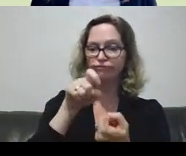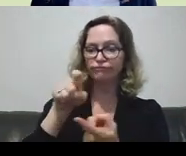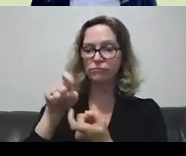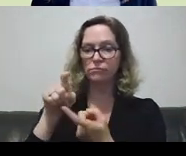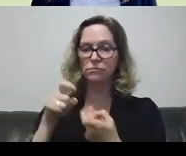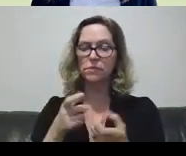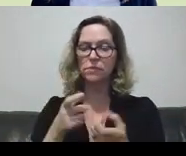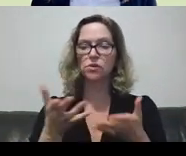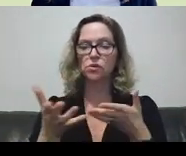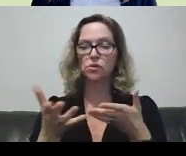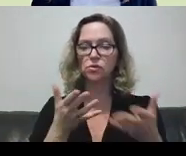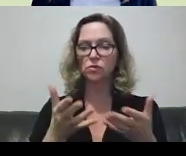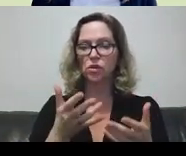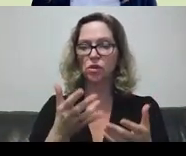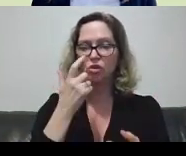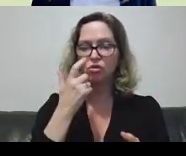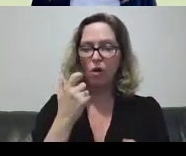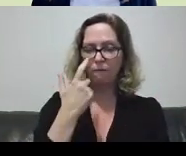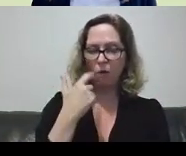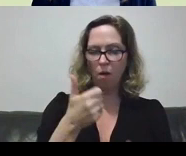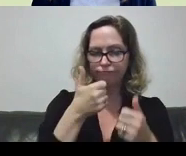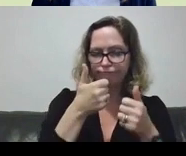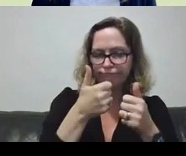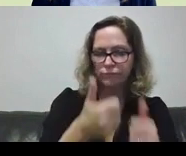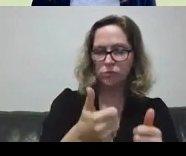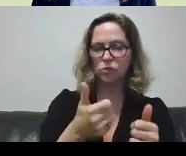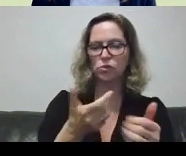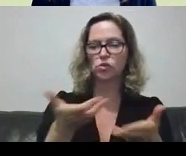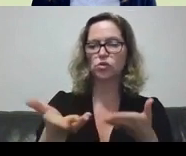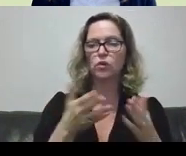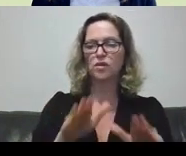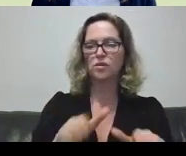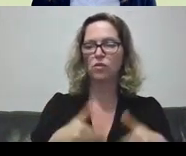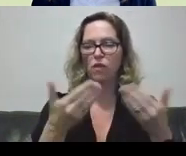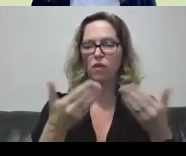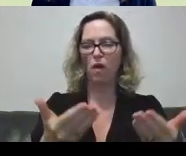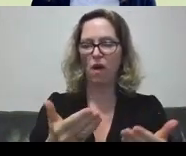the dodgy ones, that's the big thing because there's both